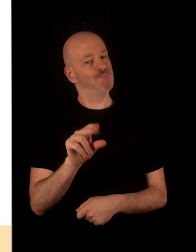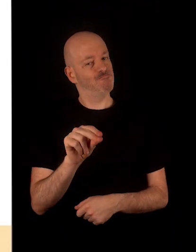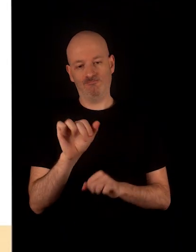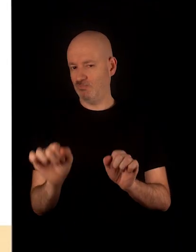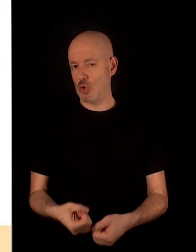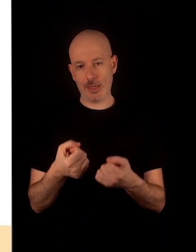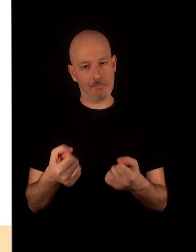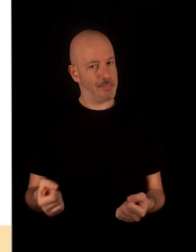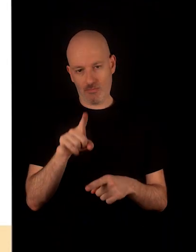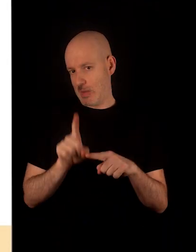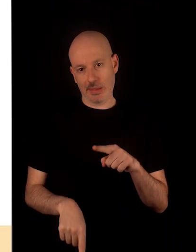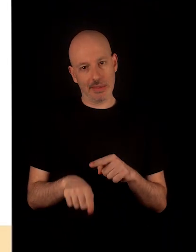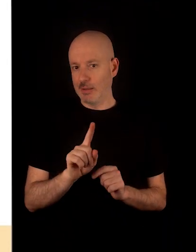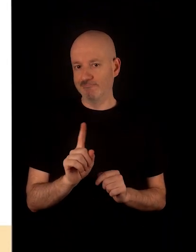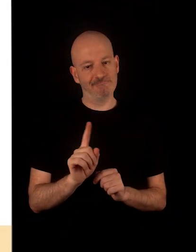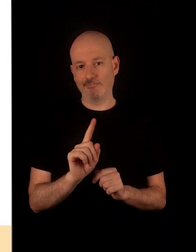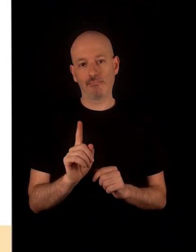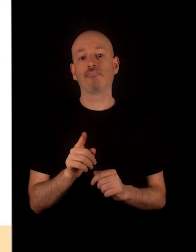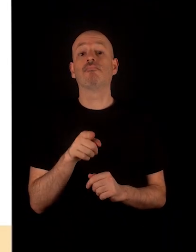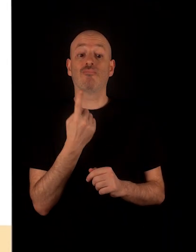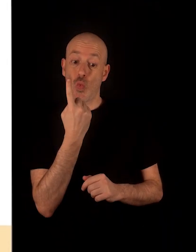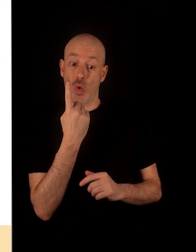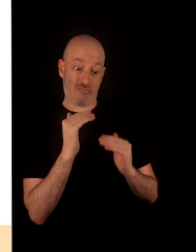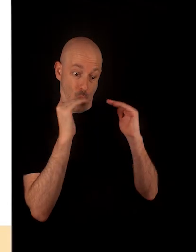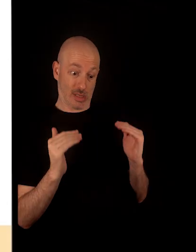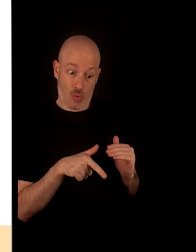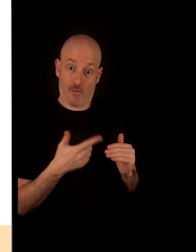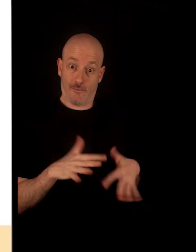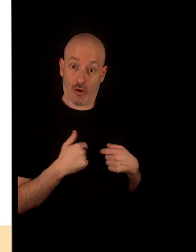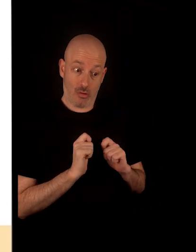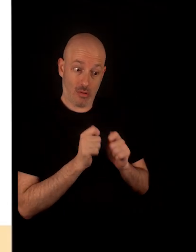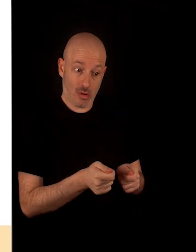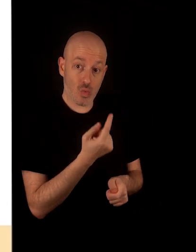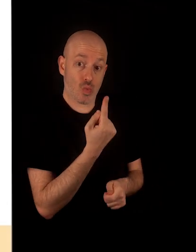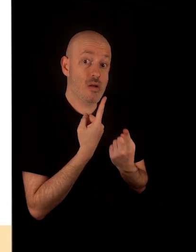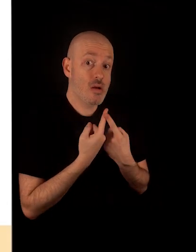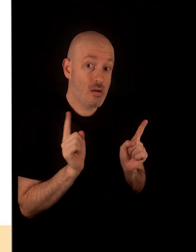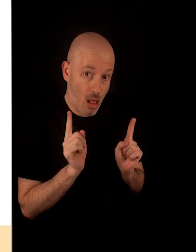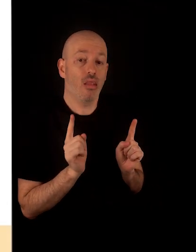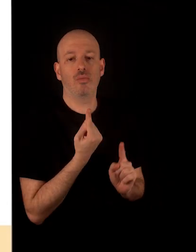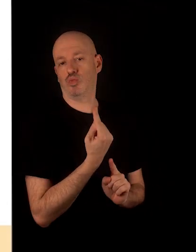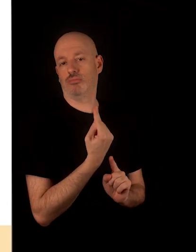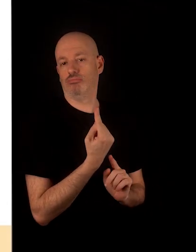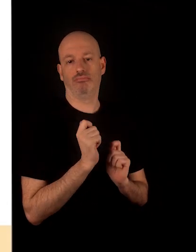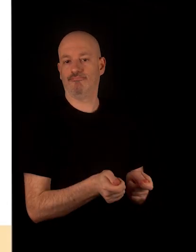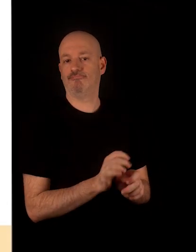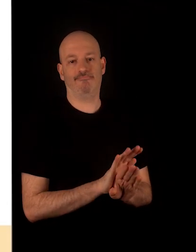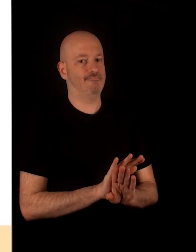and ‘how you will reach the objectives of the residency?’ the collaboration, the role of the team, the mentorship program,